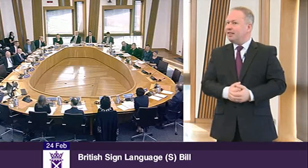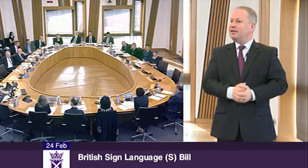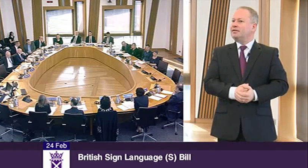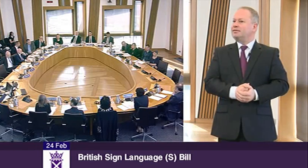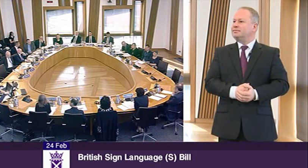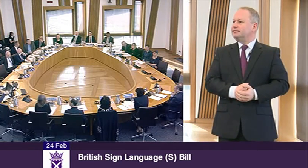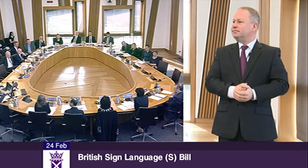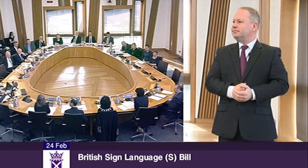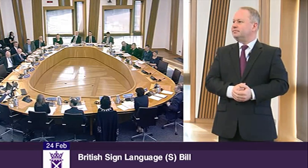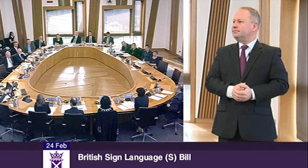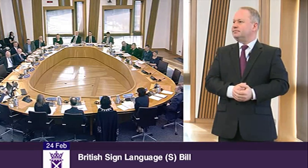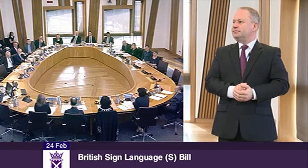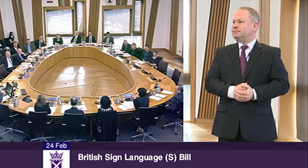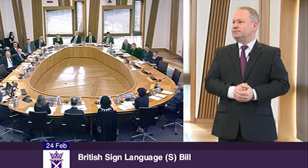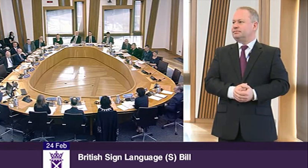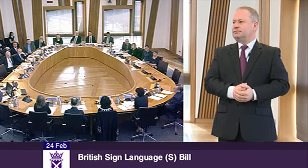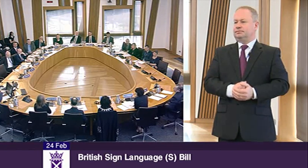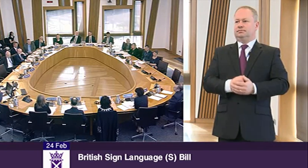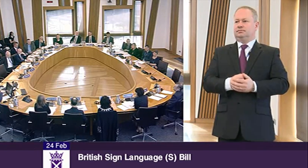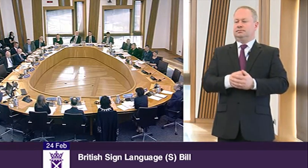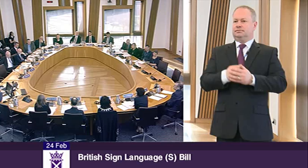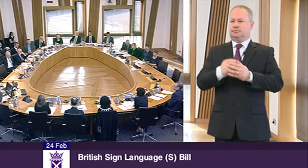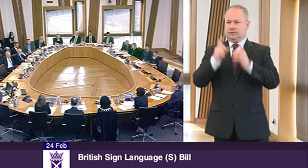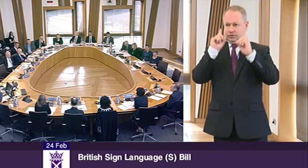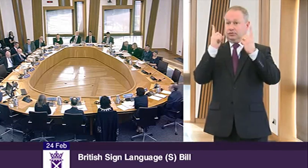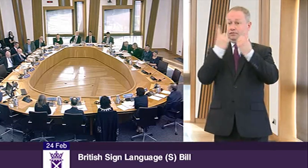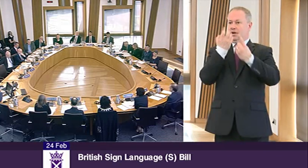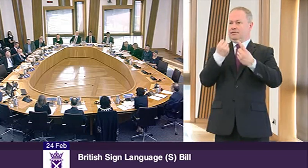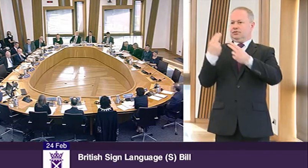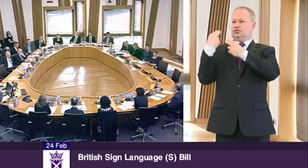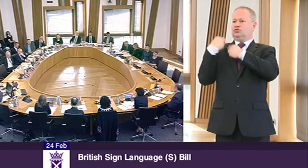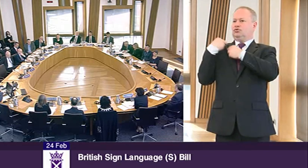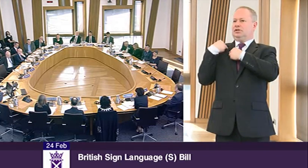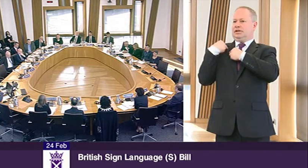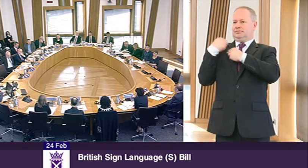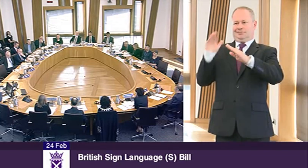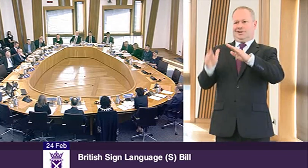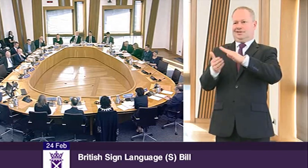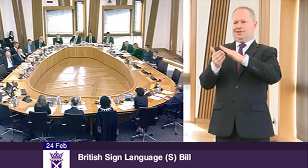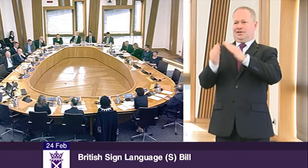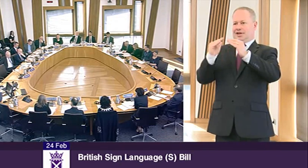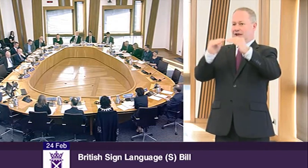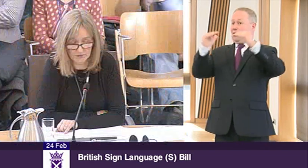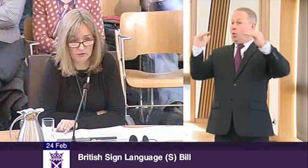Lorraine Vallance: We already have duties under equality mainstreaming. I would not